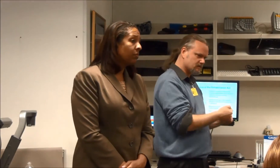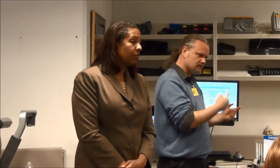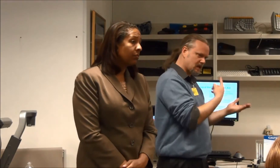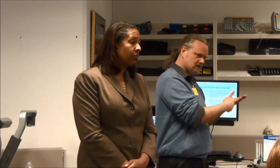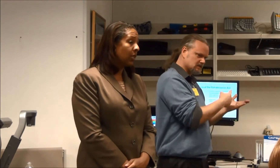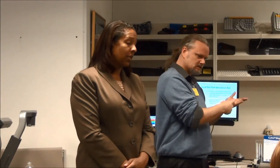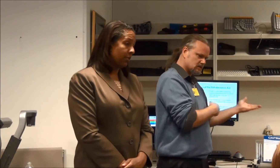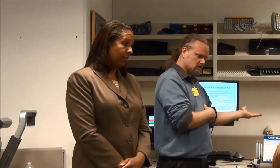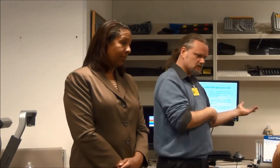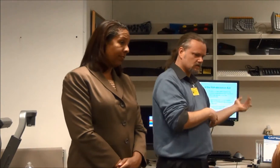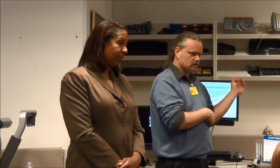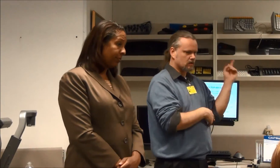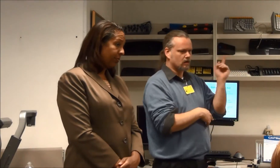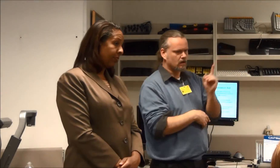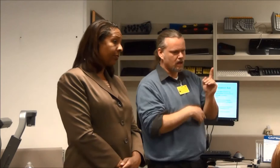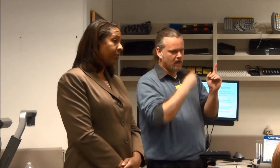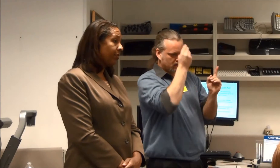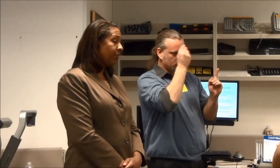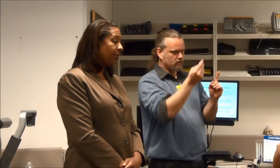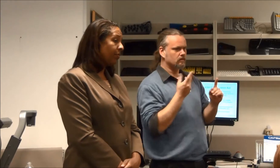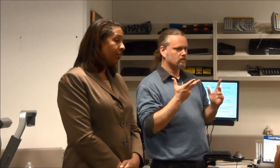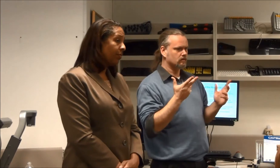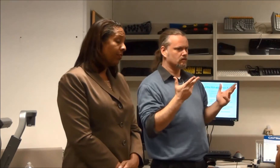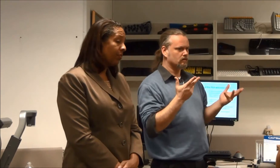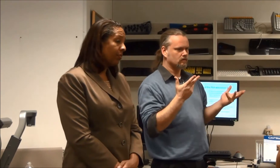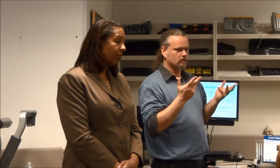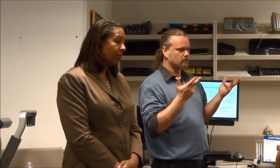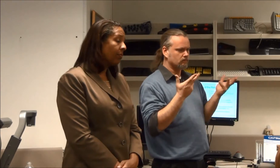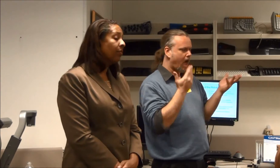to me, and I get that information, I know what happened.